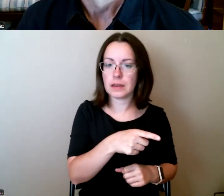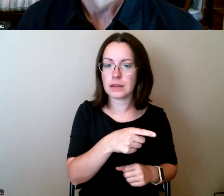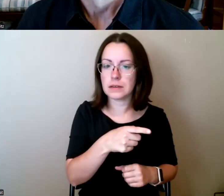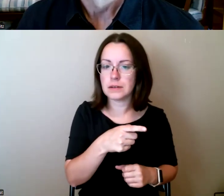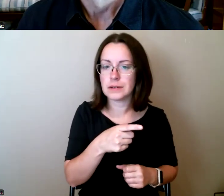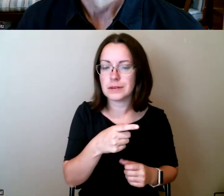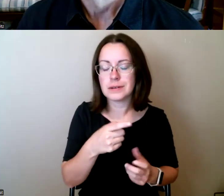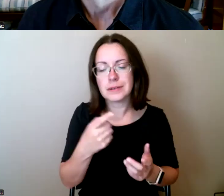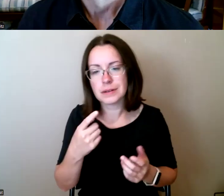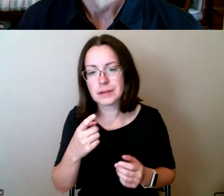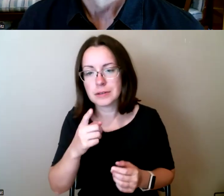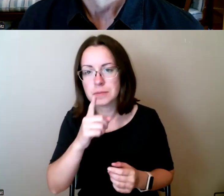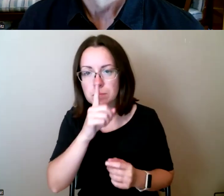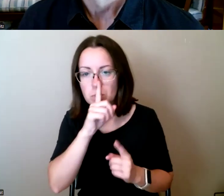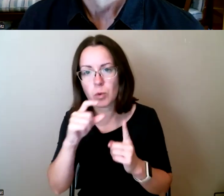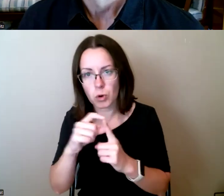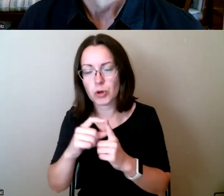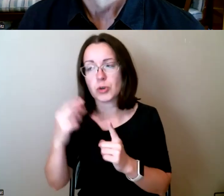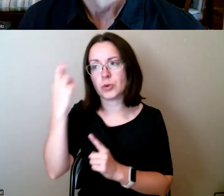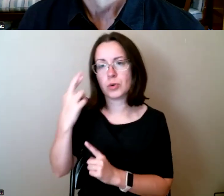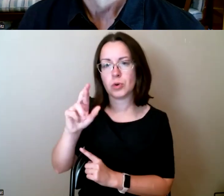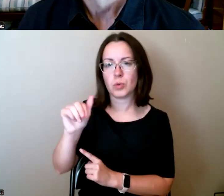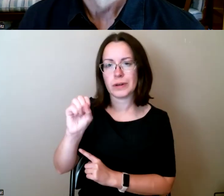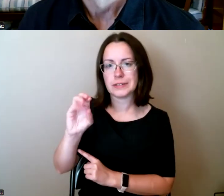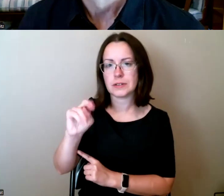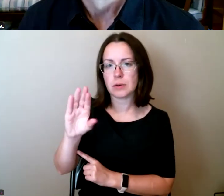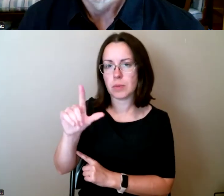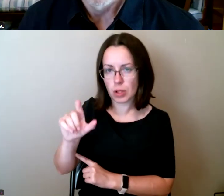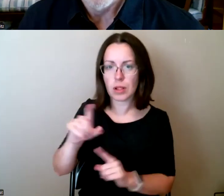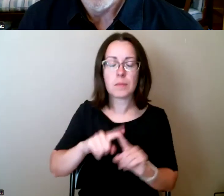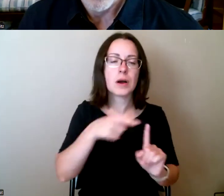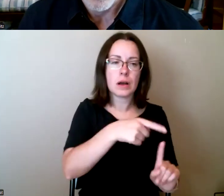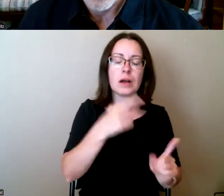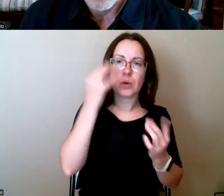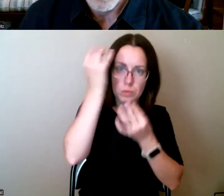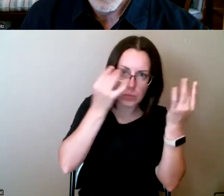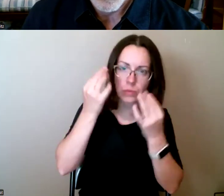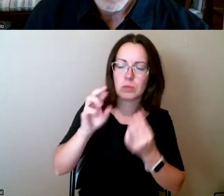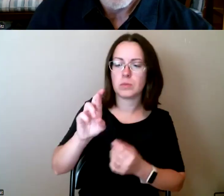notice I didn't use the word reasonable uh a reasoned uh decision-making process meaning